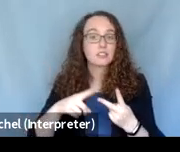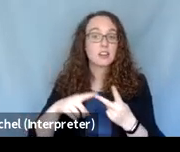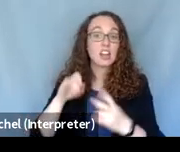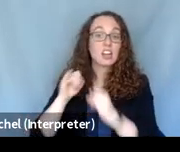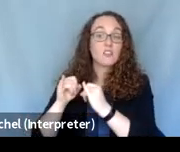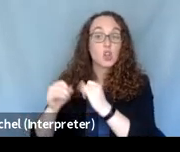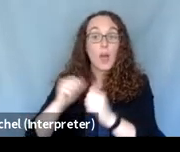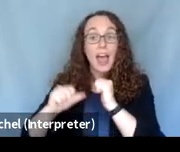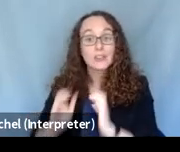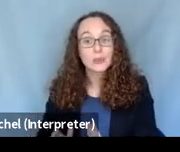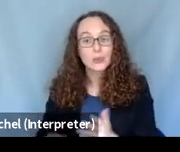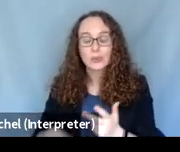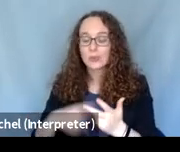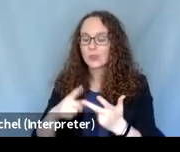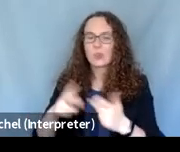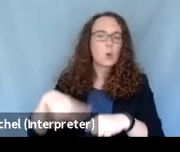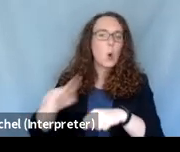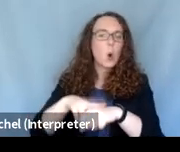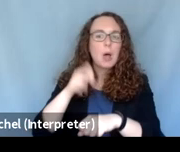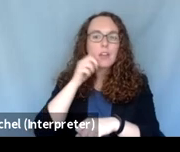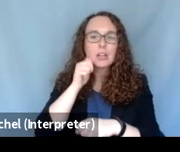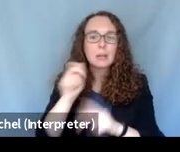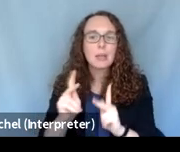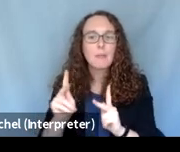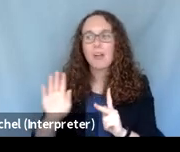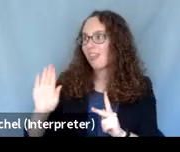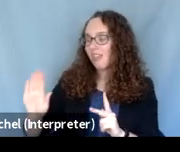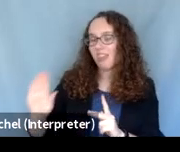everyday people about their journey and how they got to be